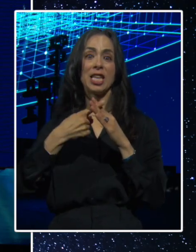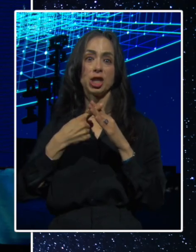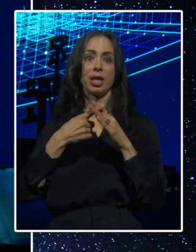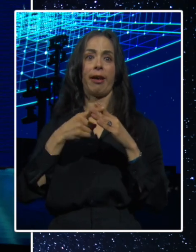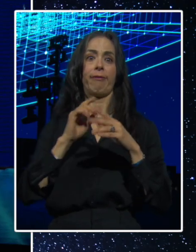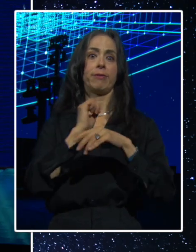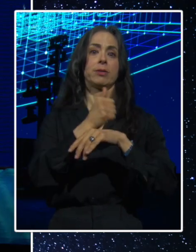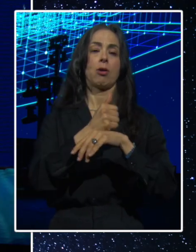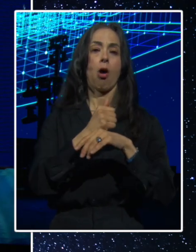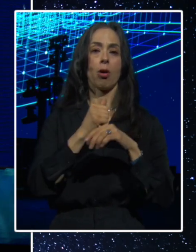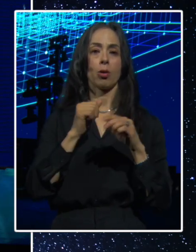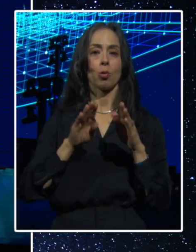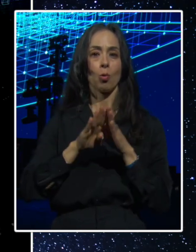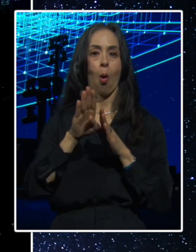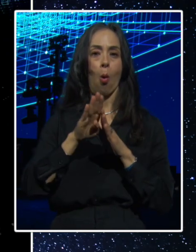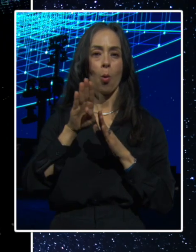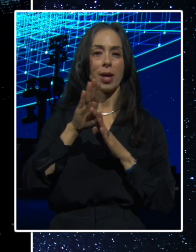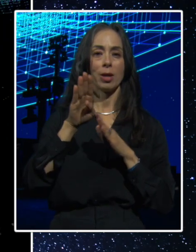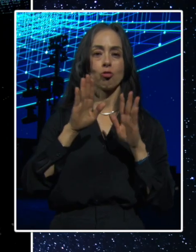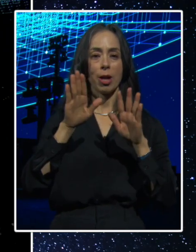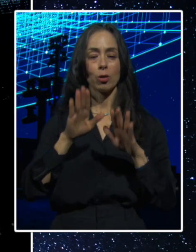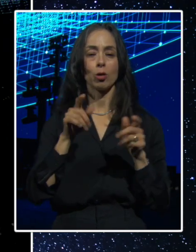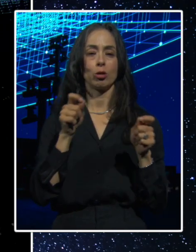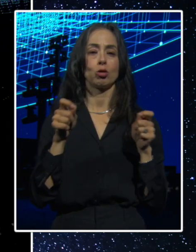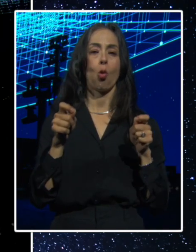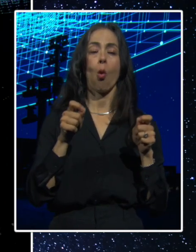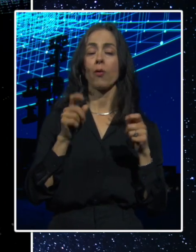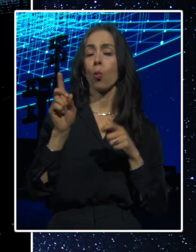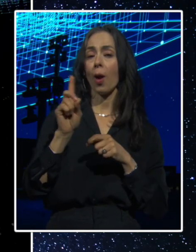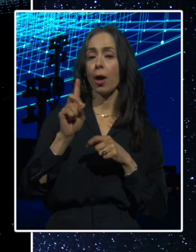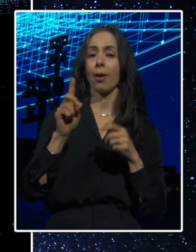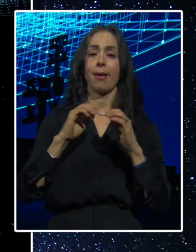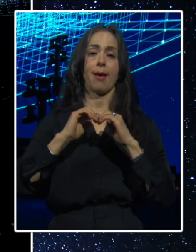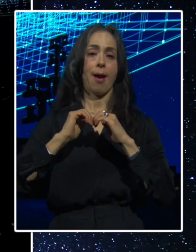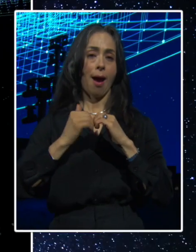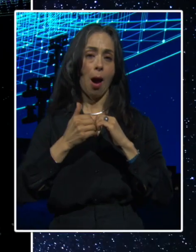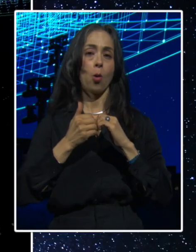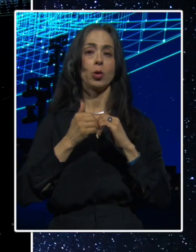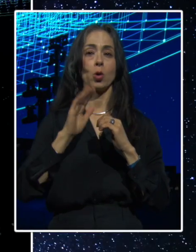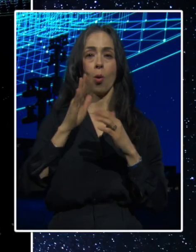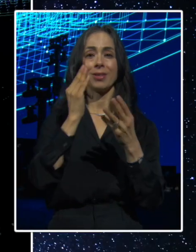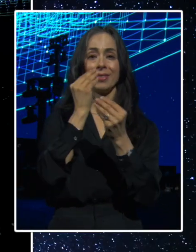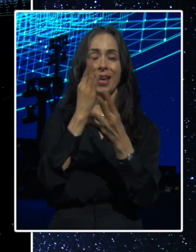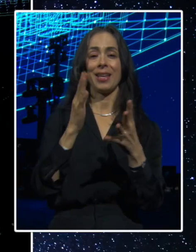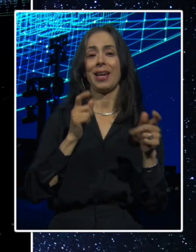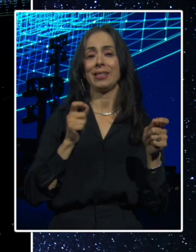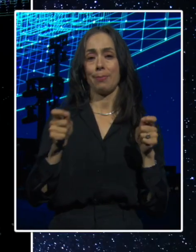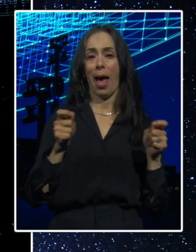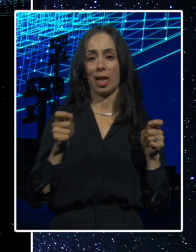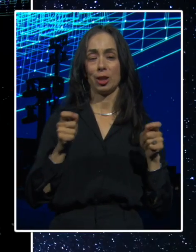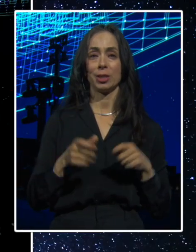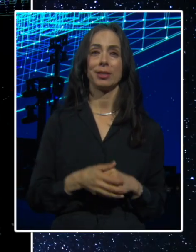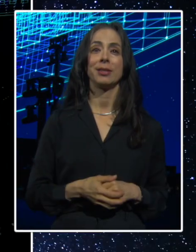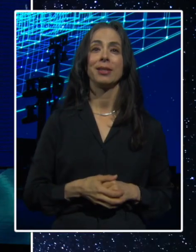demanding more cost-efficient infrastructure and greater control over where and how your data is managed.